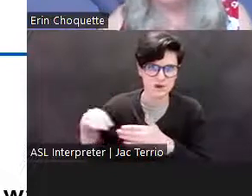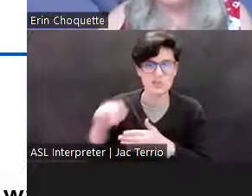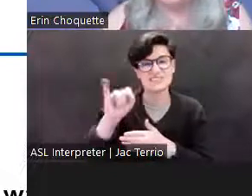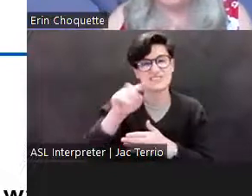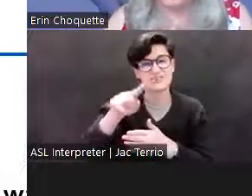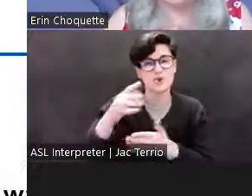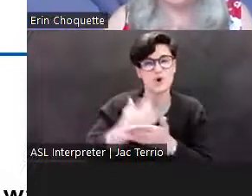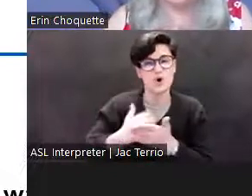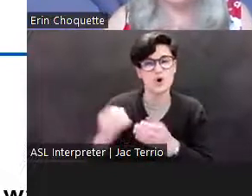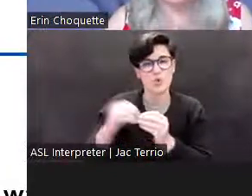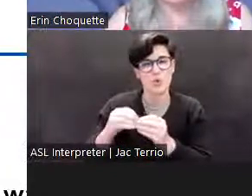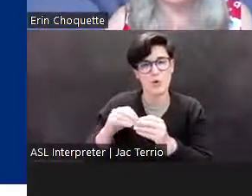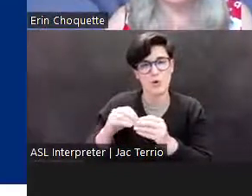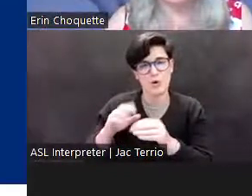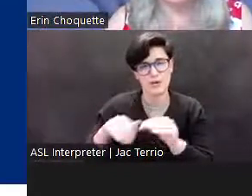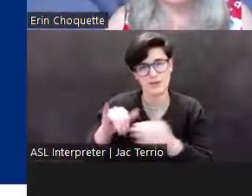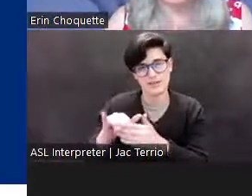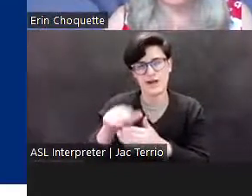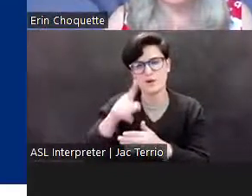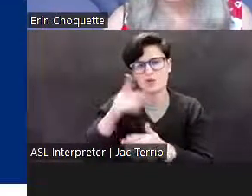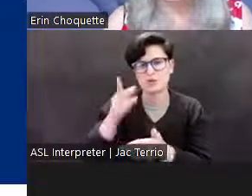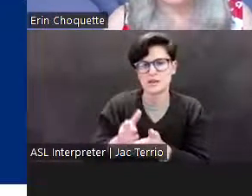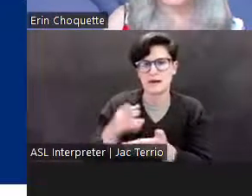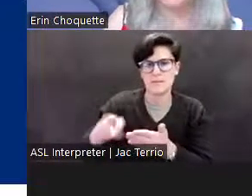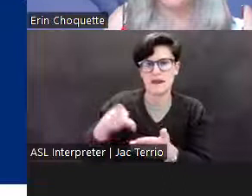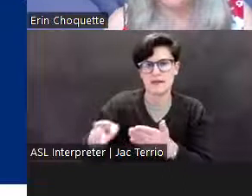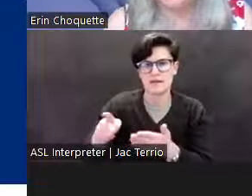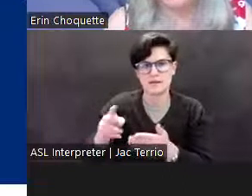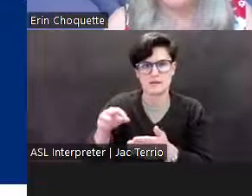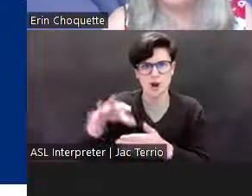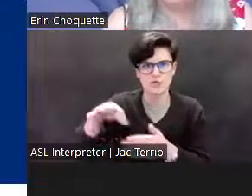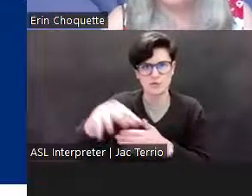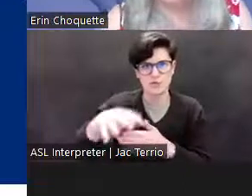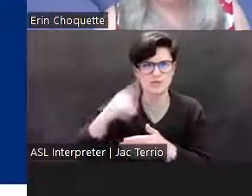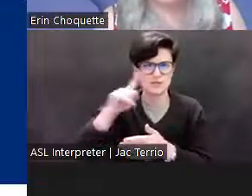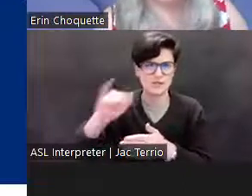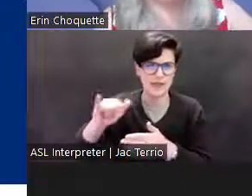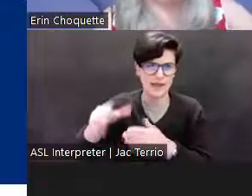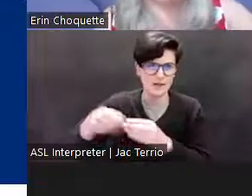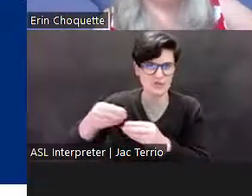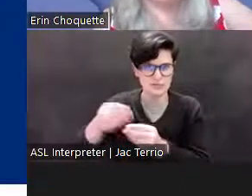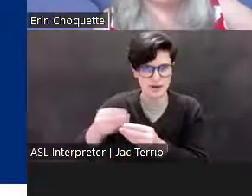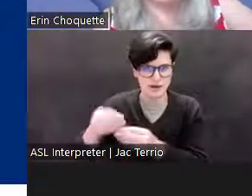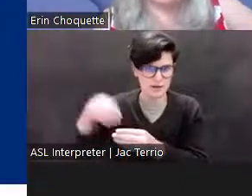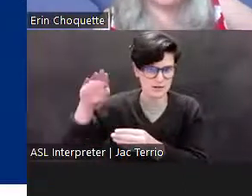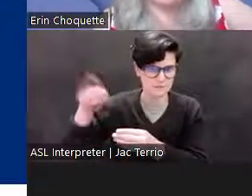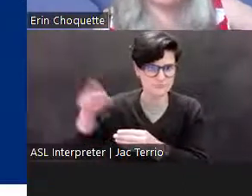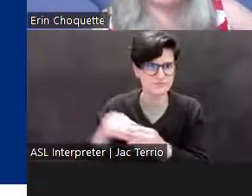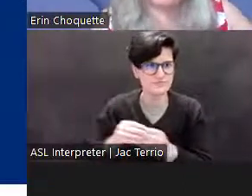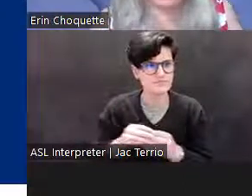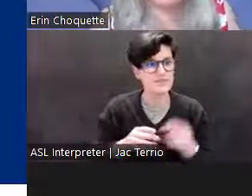additional money, be eligible for benefits. 15:49:16 You must have earned at least $2,325